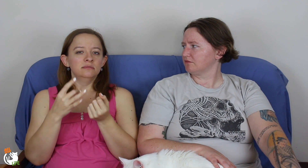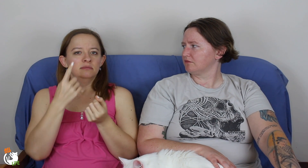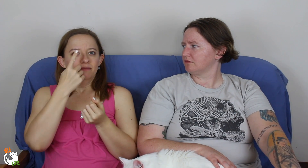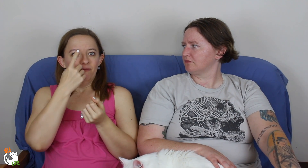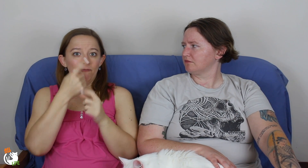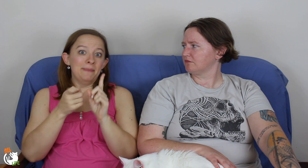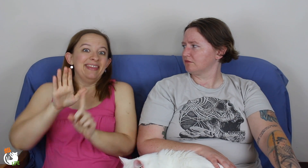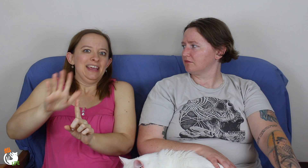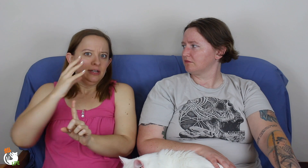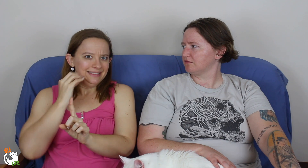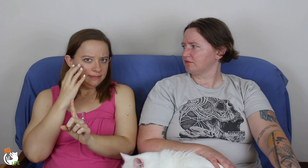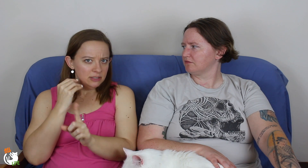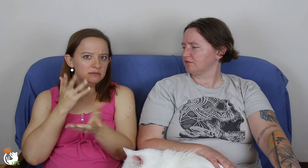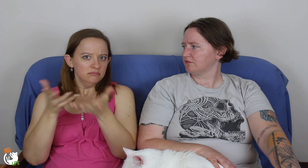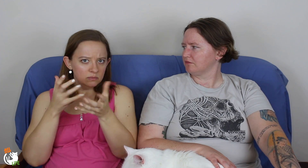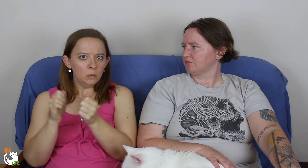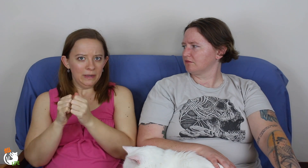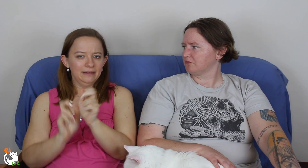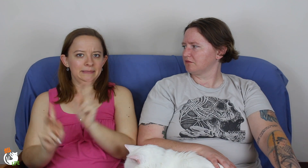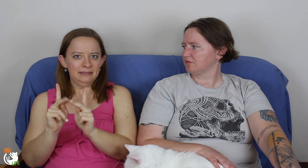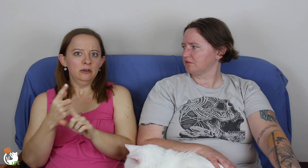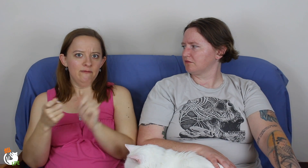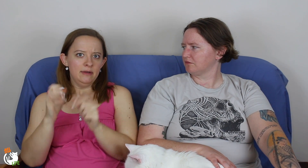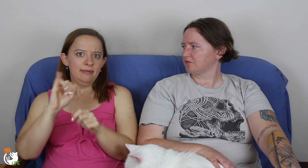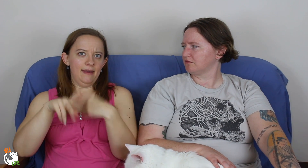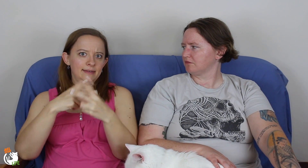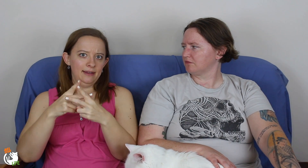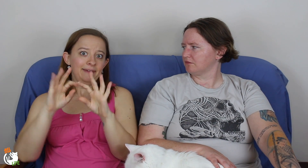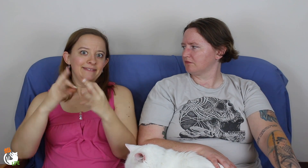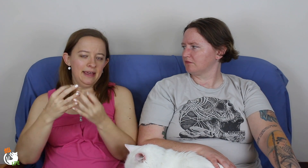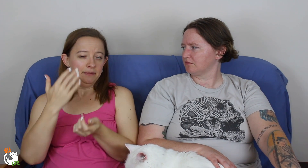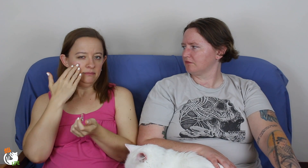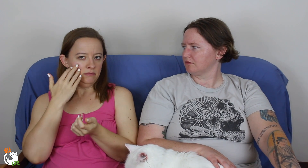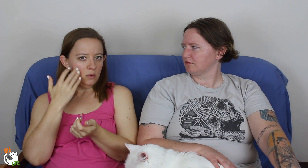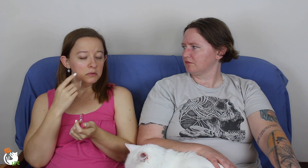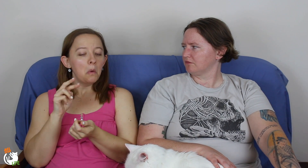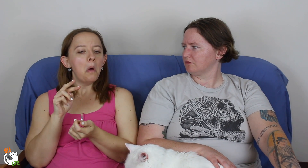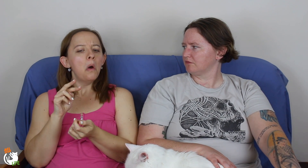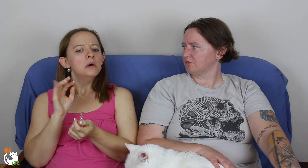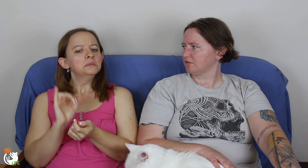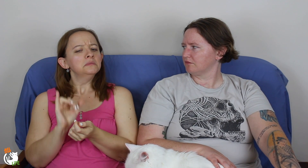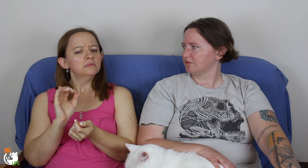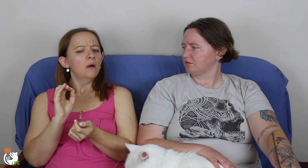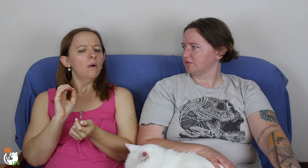It might be a better option." From their experience working with people who have been in that type of family.